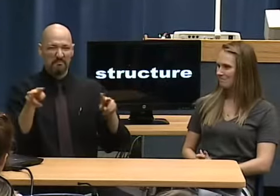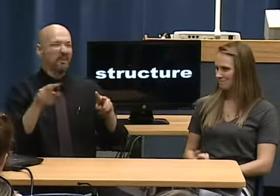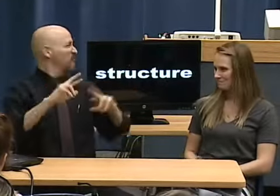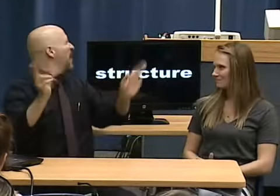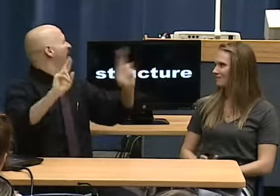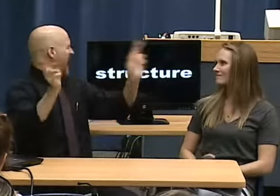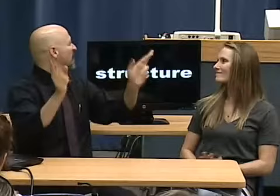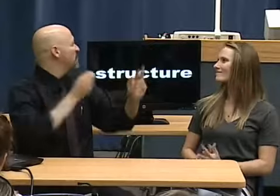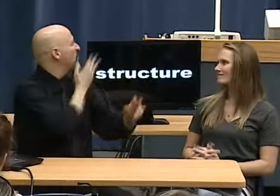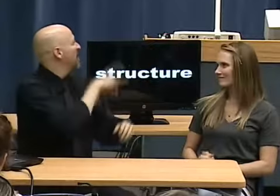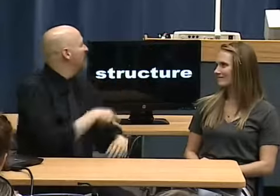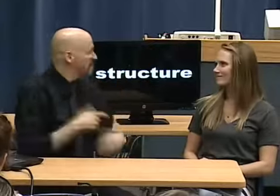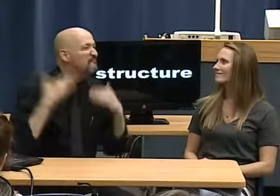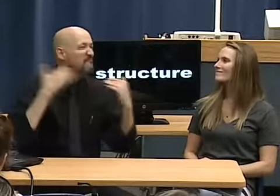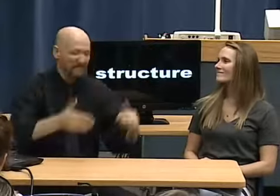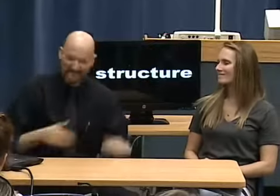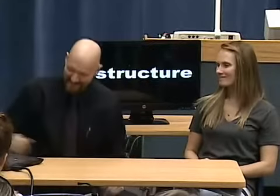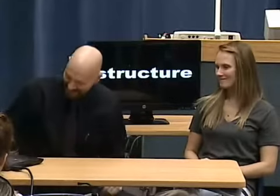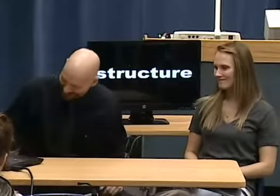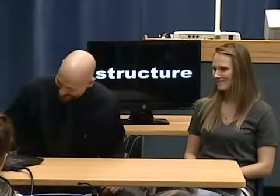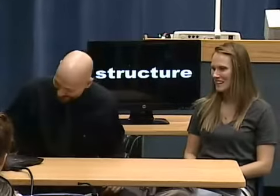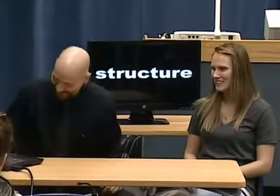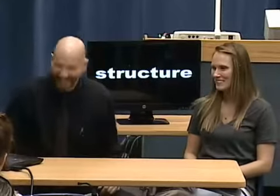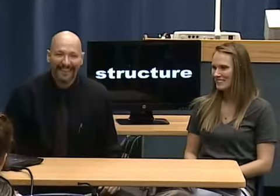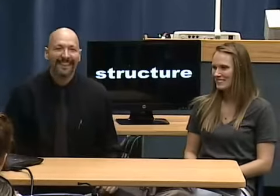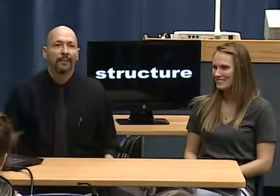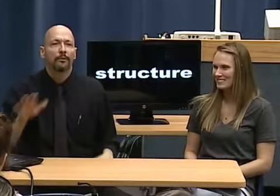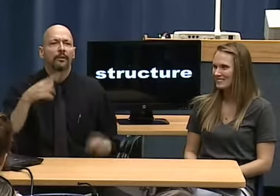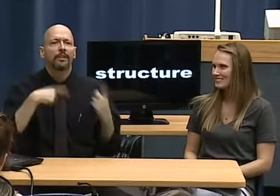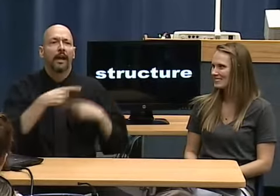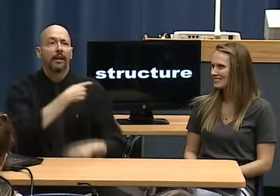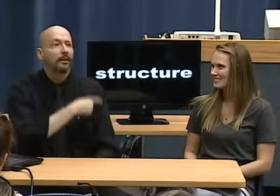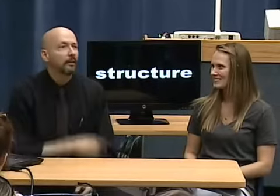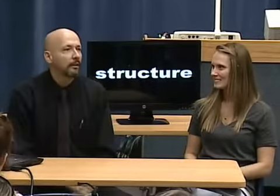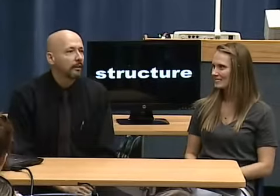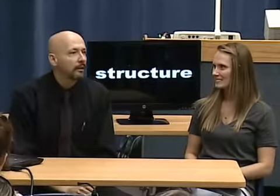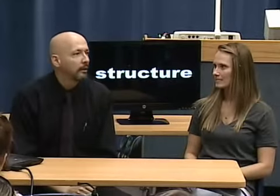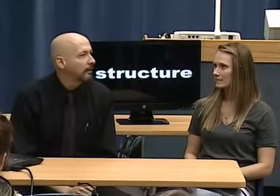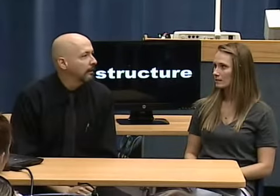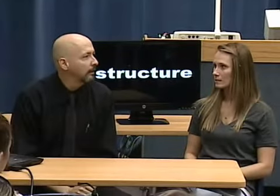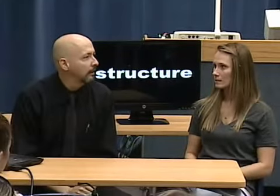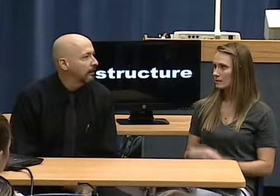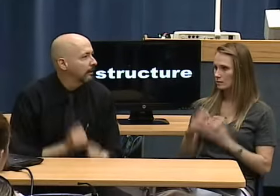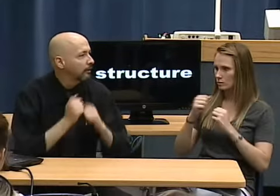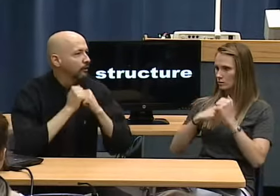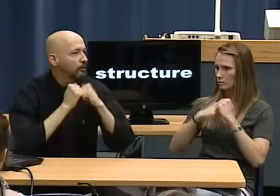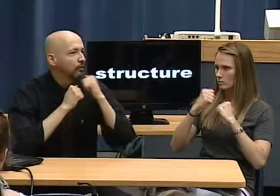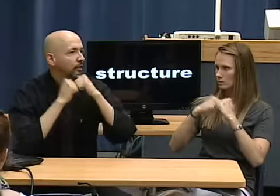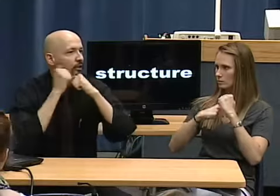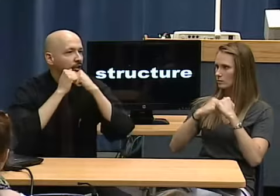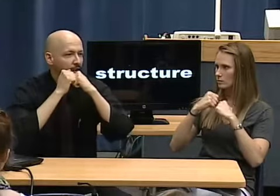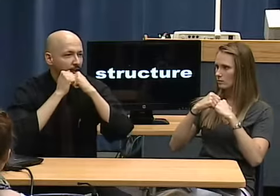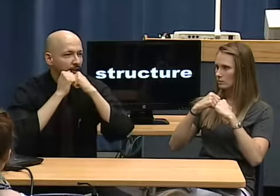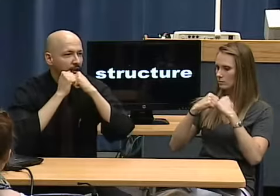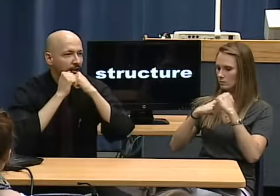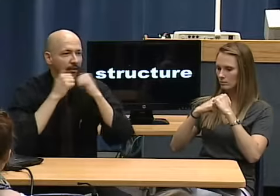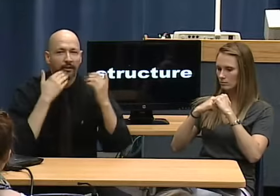Perfect. Look at them. They're ready. They're warmed up. Let's proceed. How do you sign that? Structure.